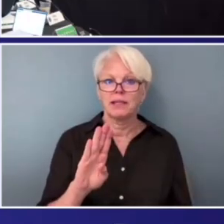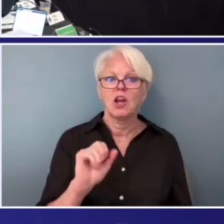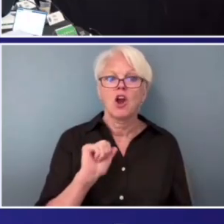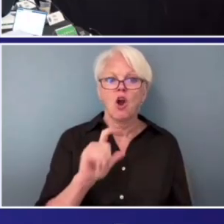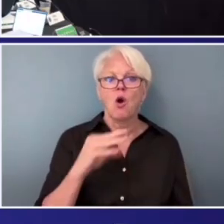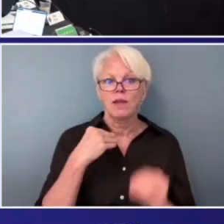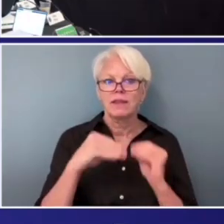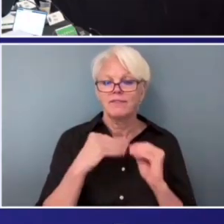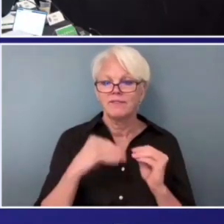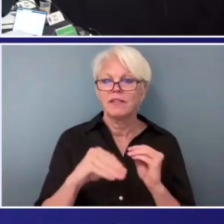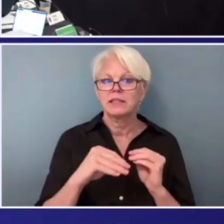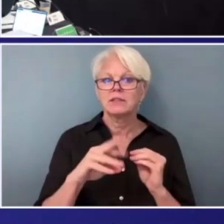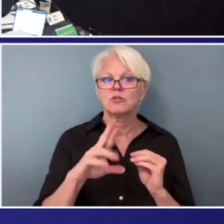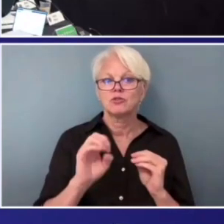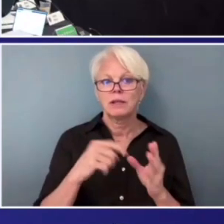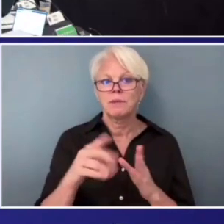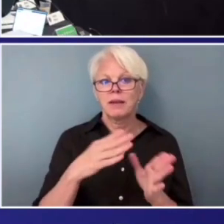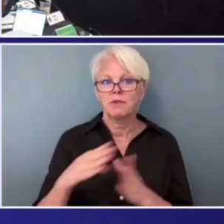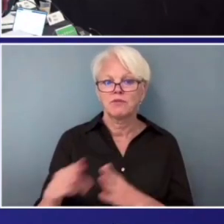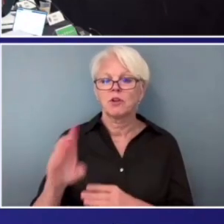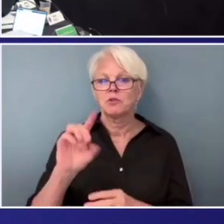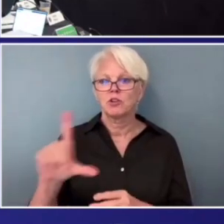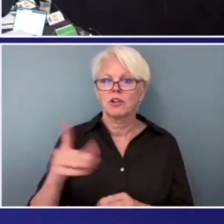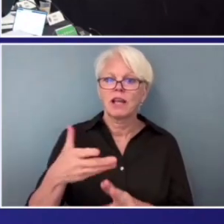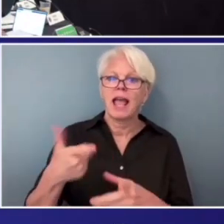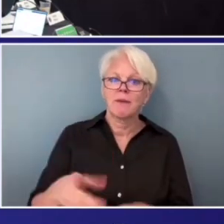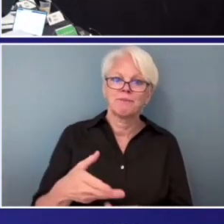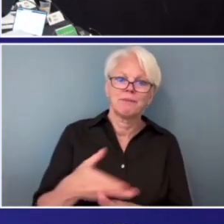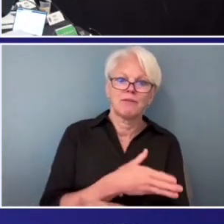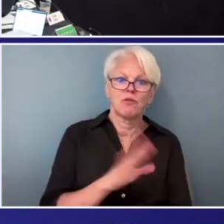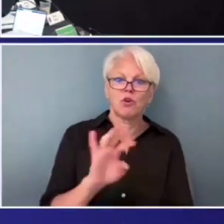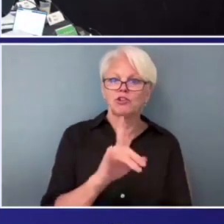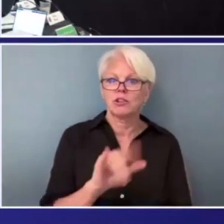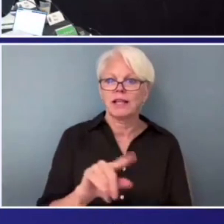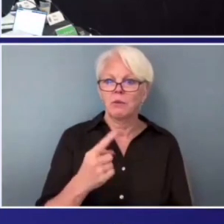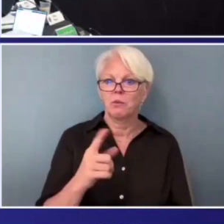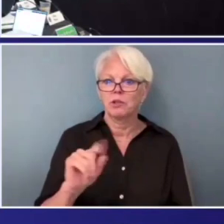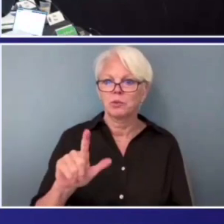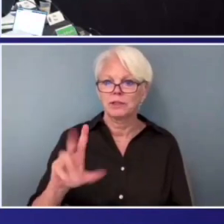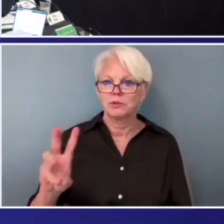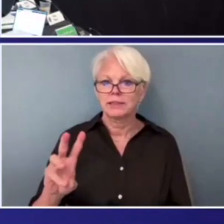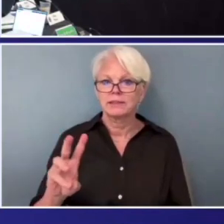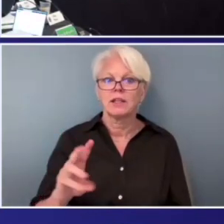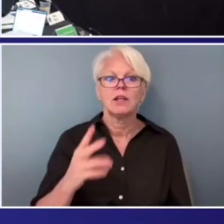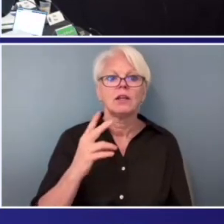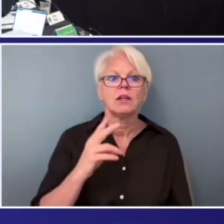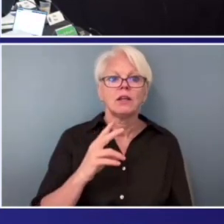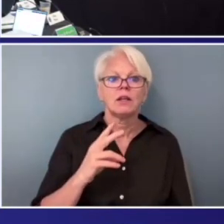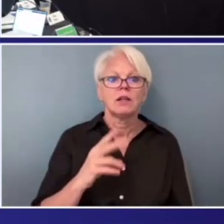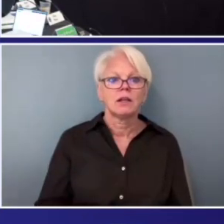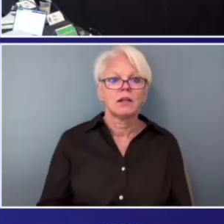for the Direct Loans made before July 1, 2026. You'll see the various standard -- did I just not say all this already?